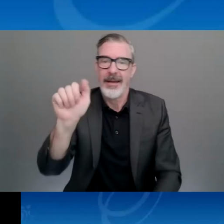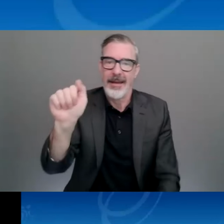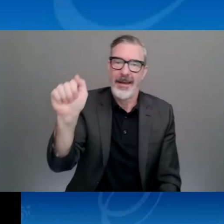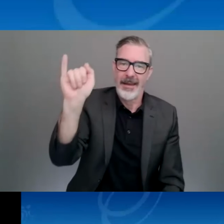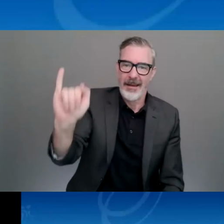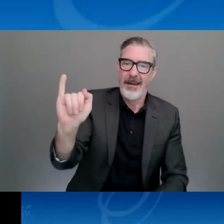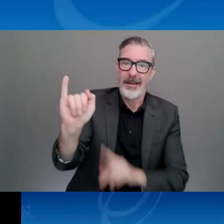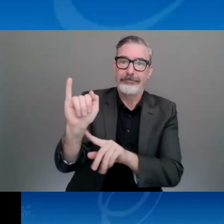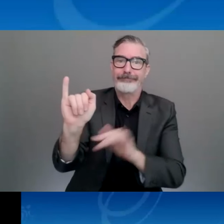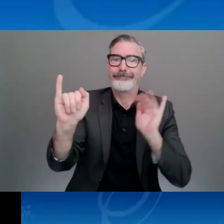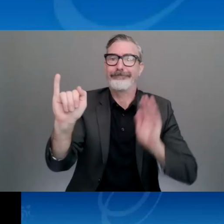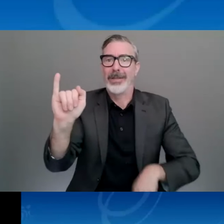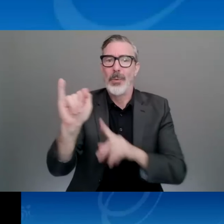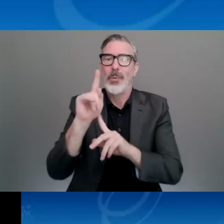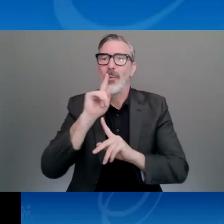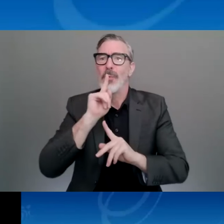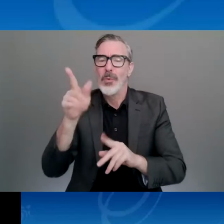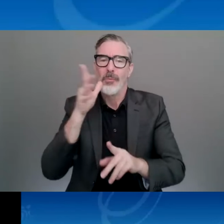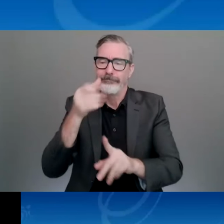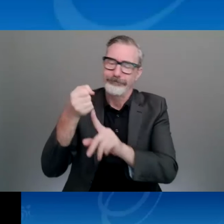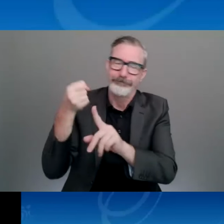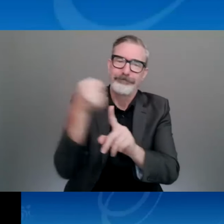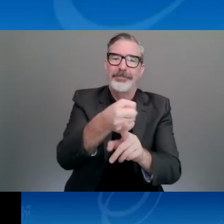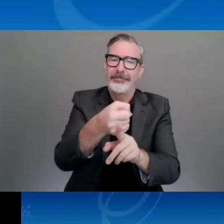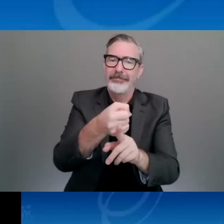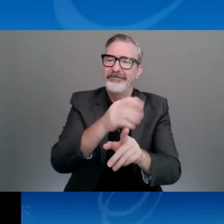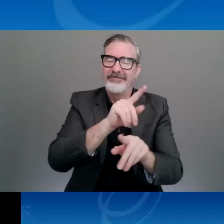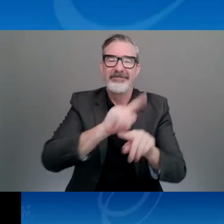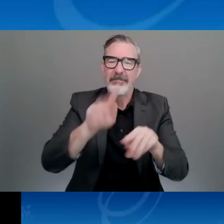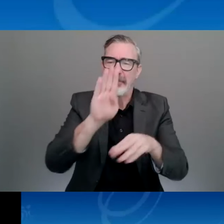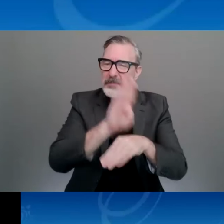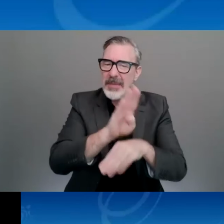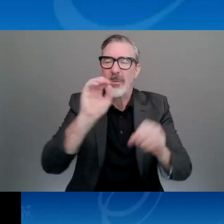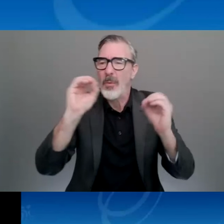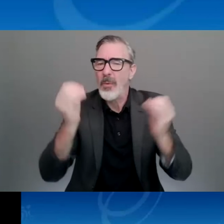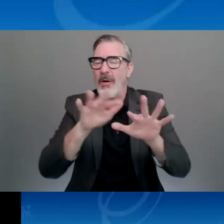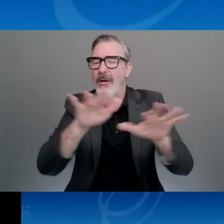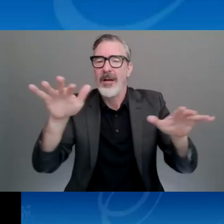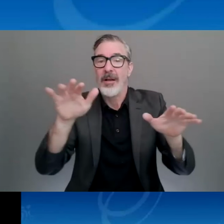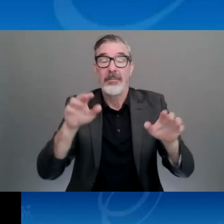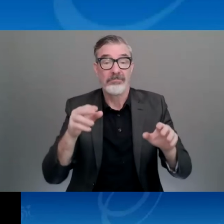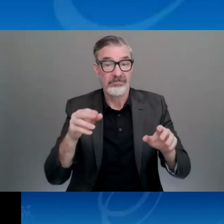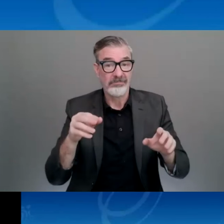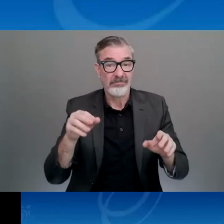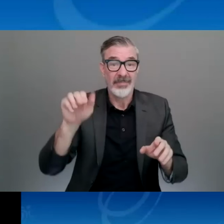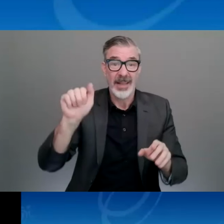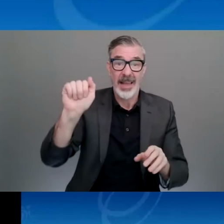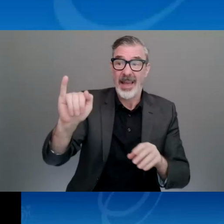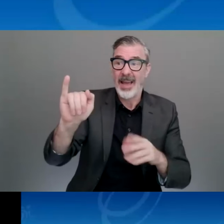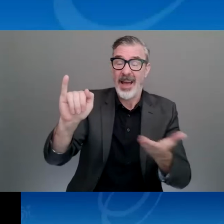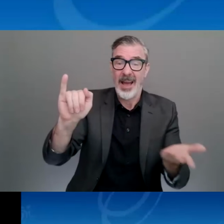So many industry leaders out there saying, oh my goodness, AI like is it? It's like the internet of the year 2000.